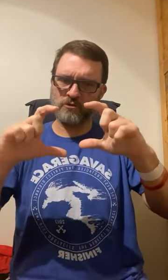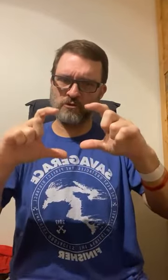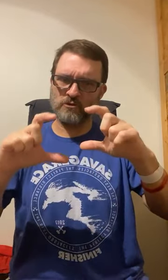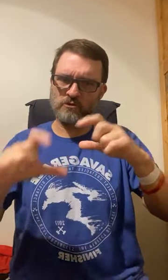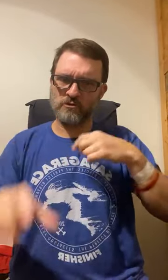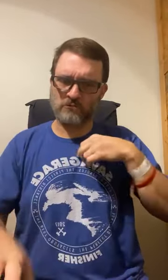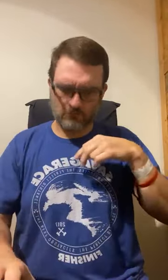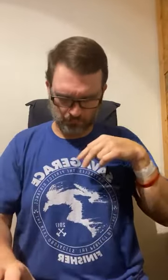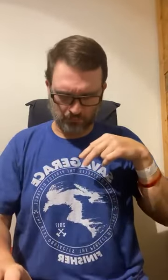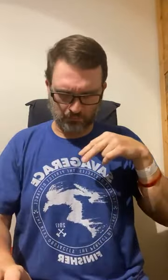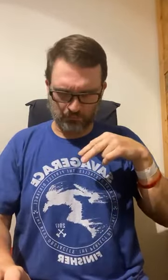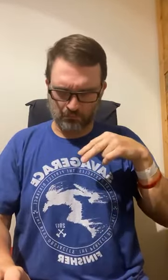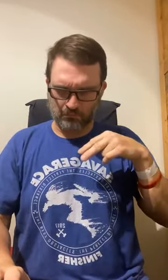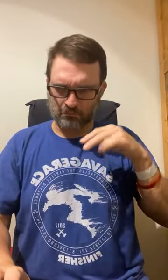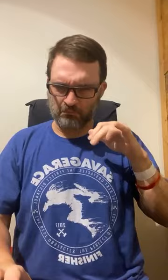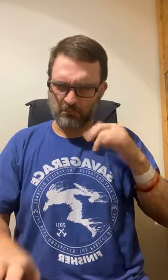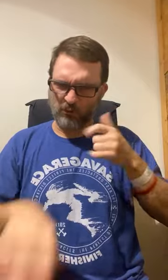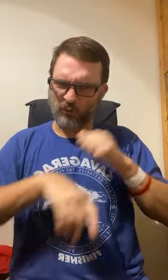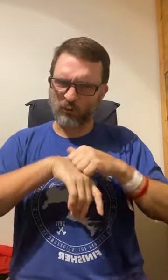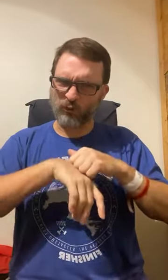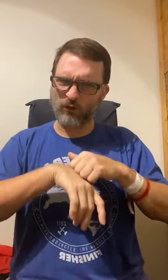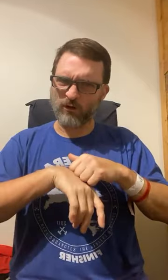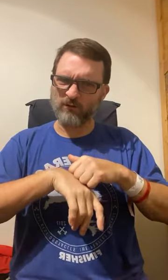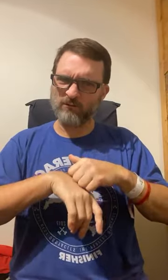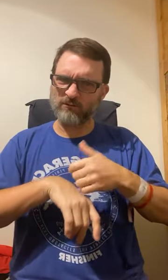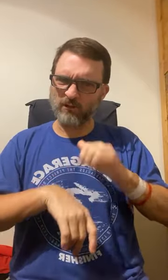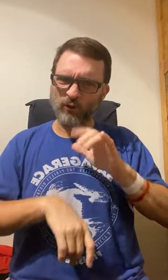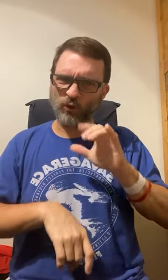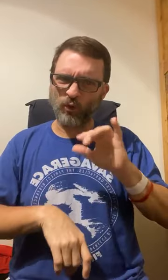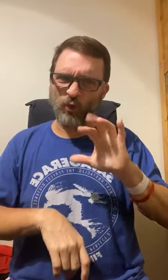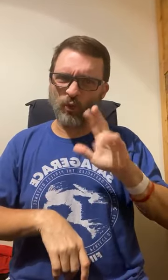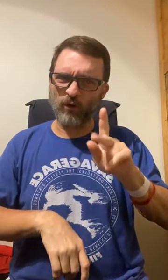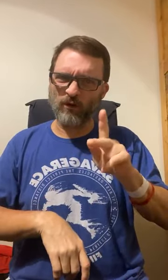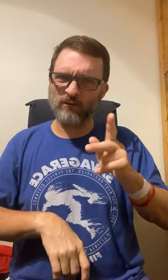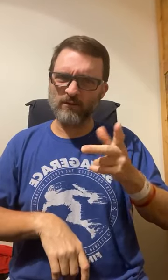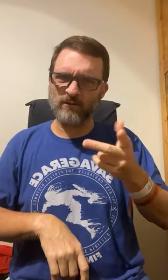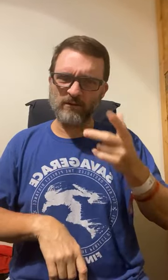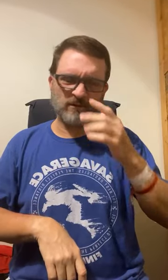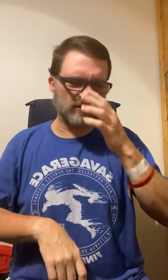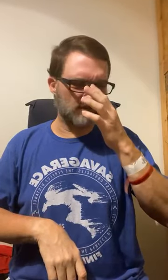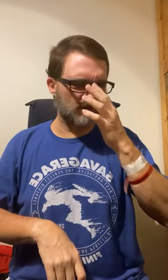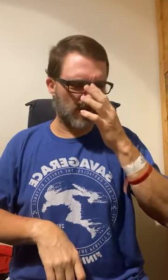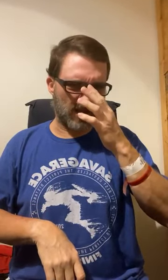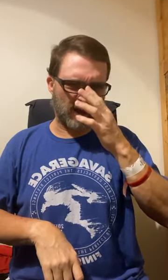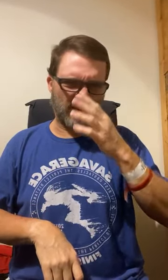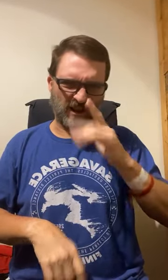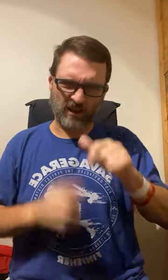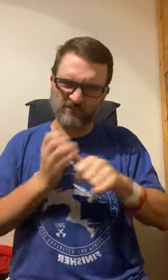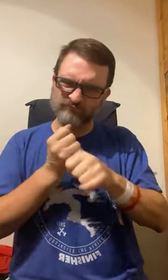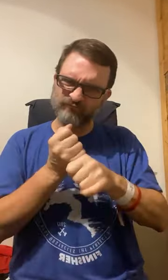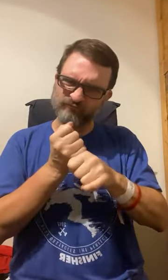They were like these sizes. (shows sizes) I looked down in disbelief and realized they felt hard like rock.